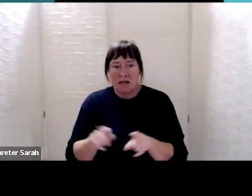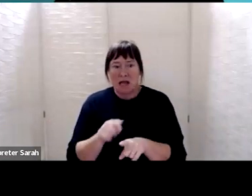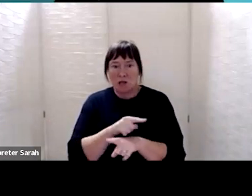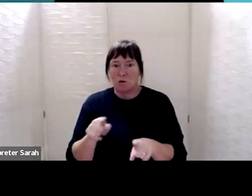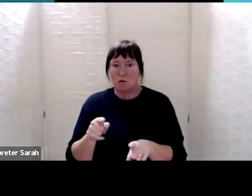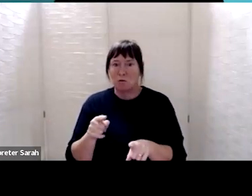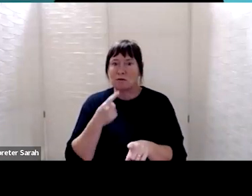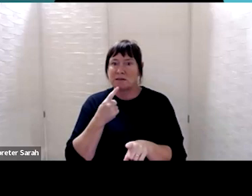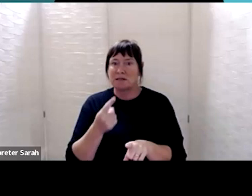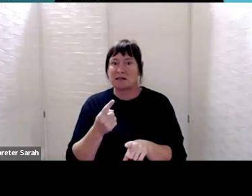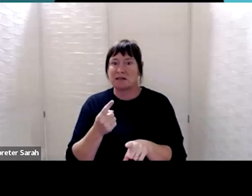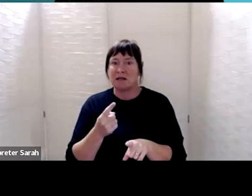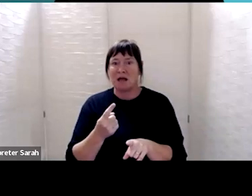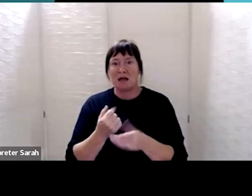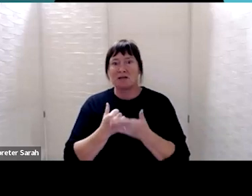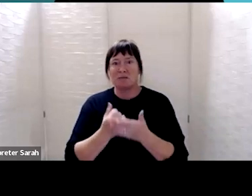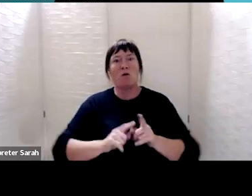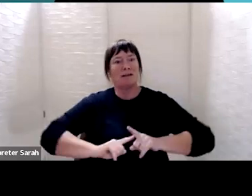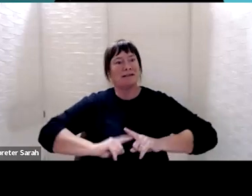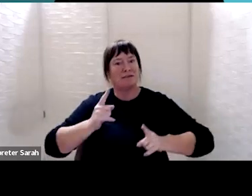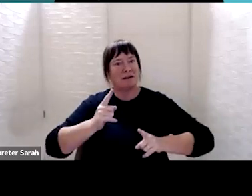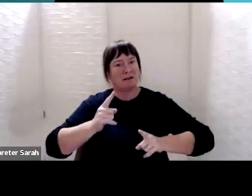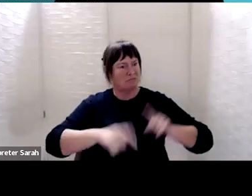the support for one person might not be justified for another person.